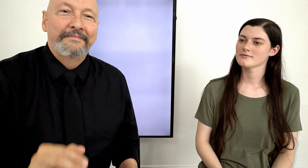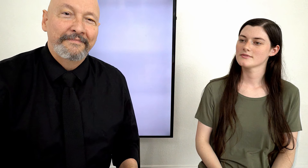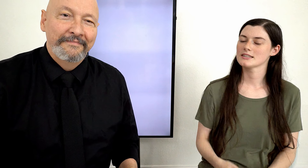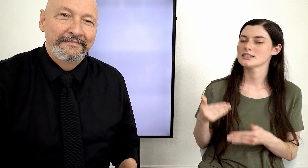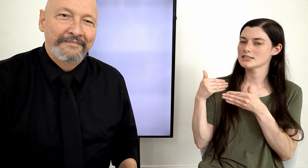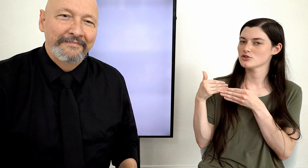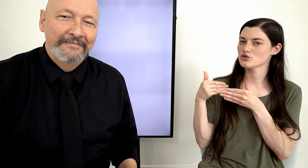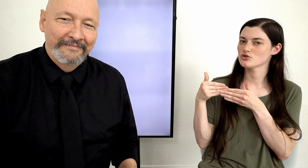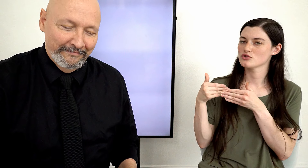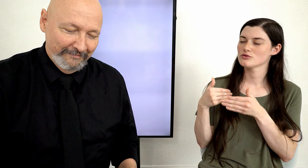near